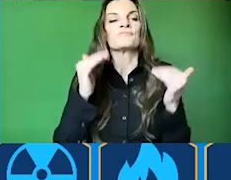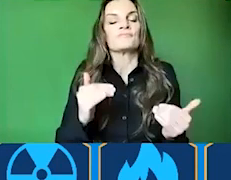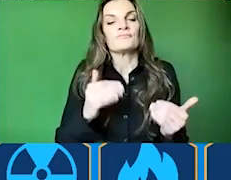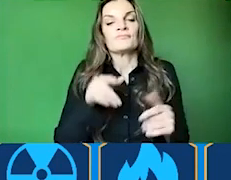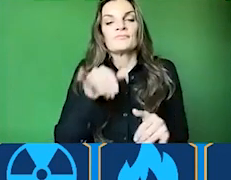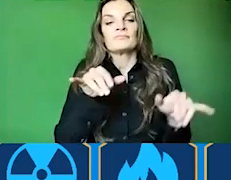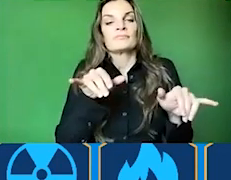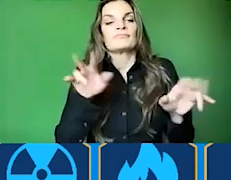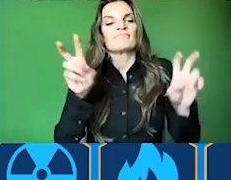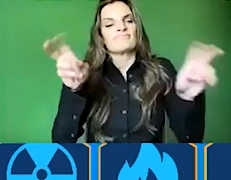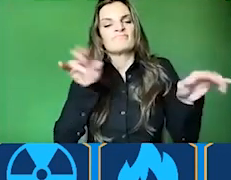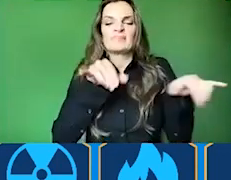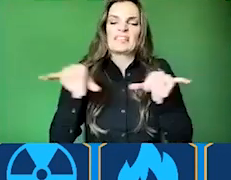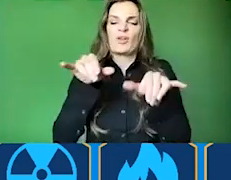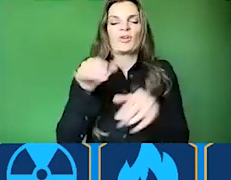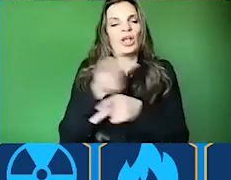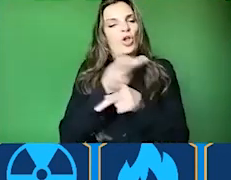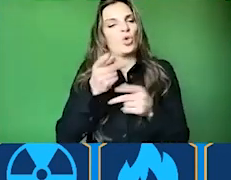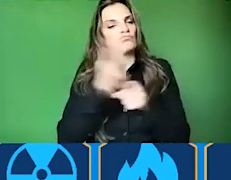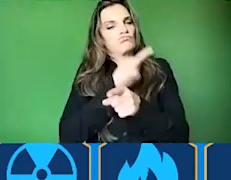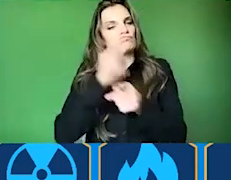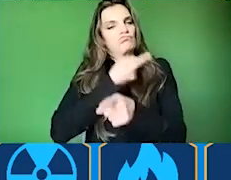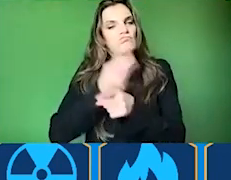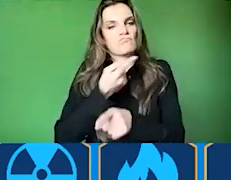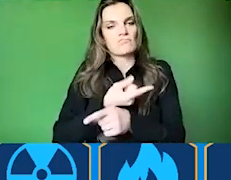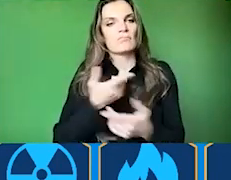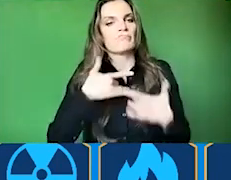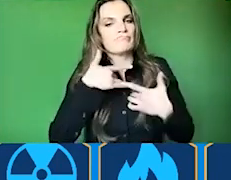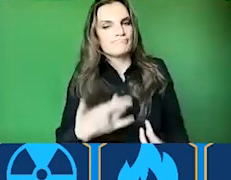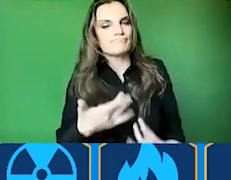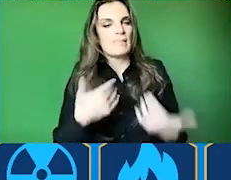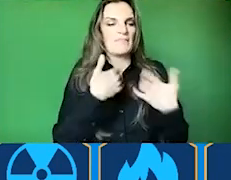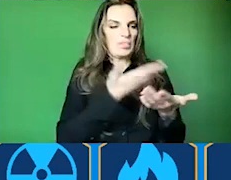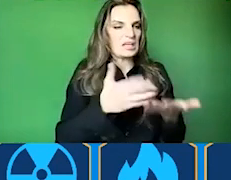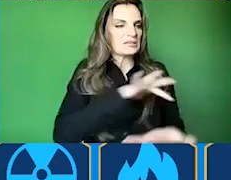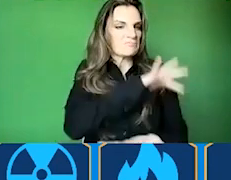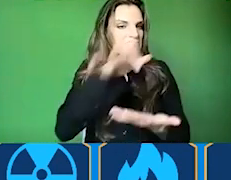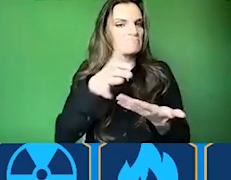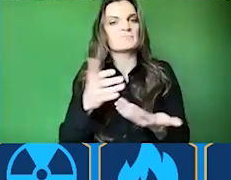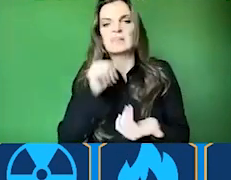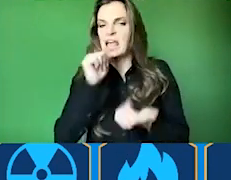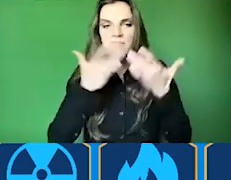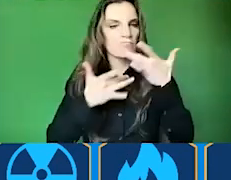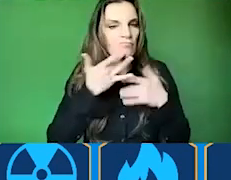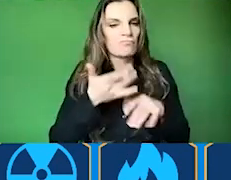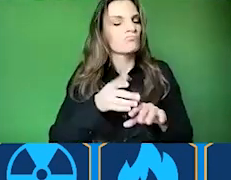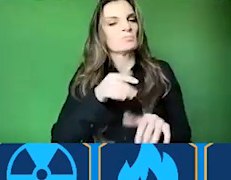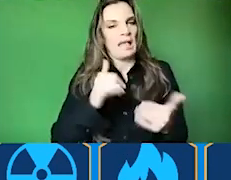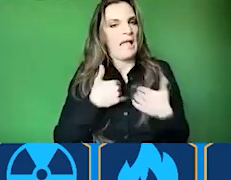usual patient care, usual staff, cashed and usual supplies with contingency standards which are